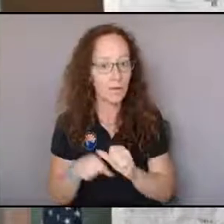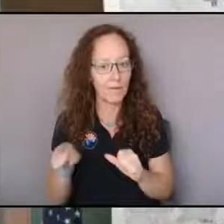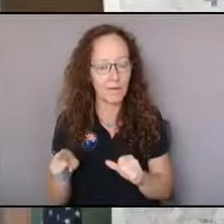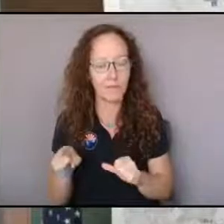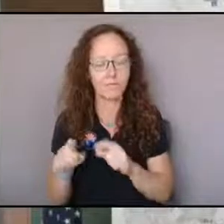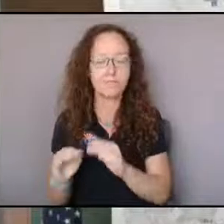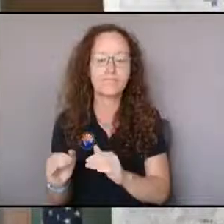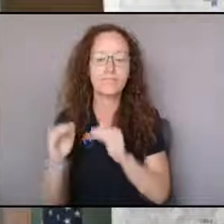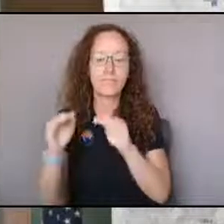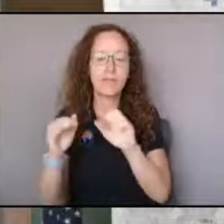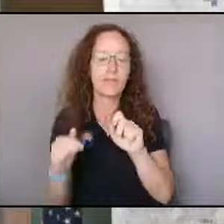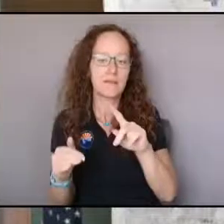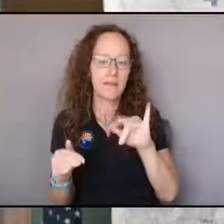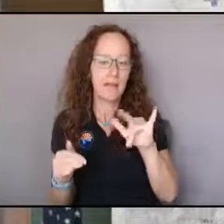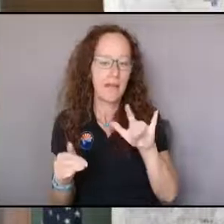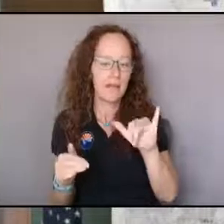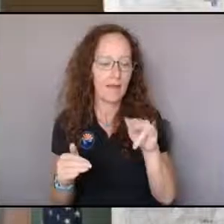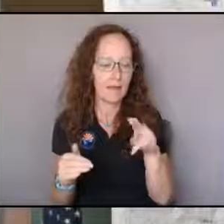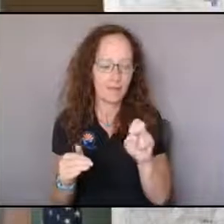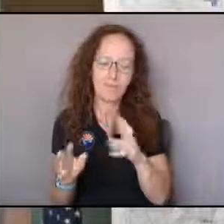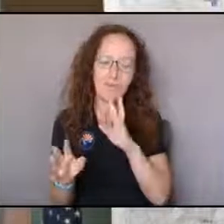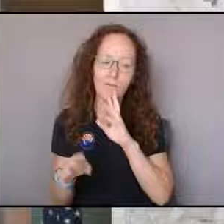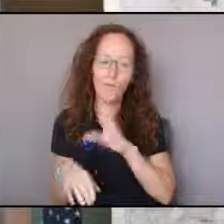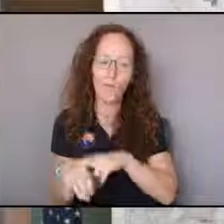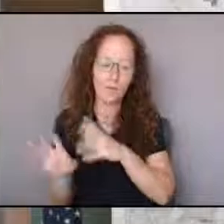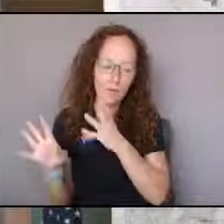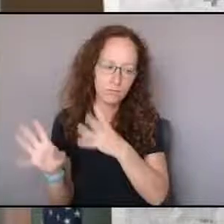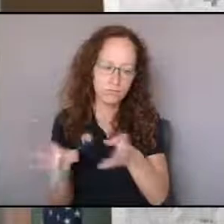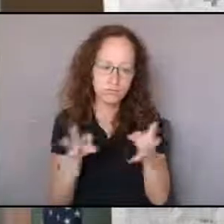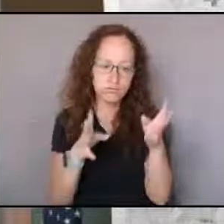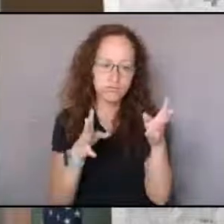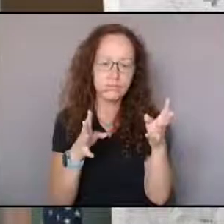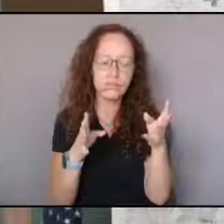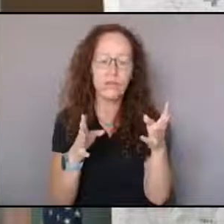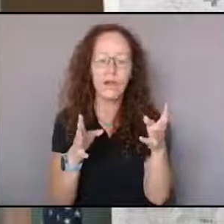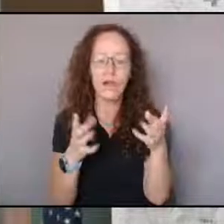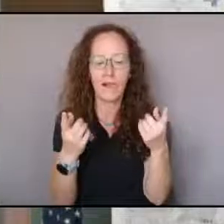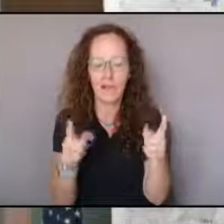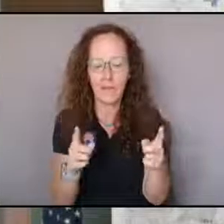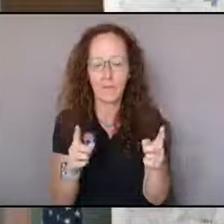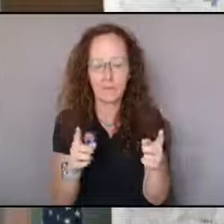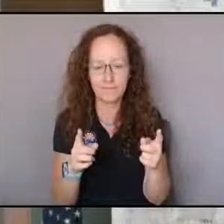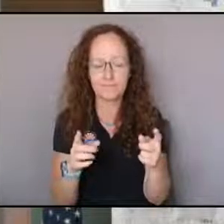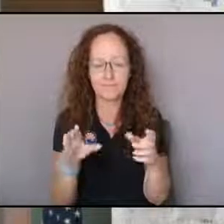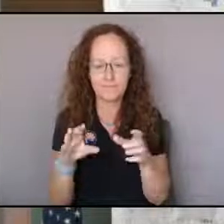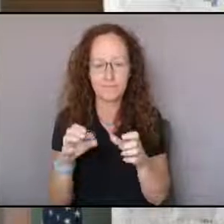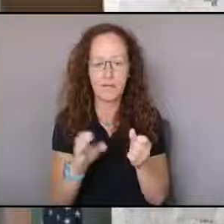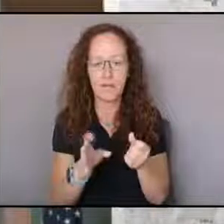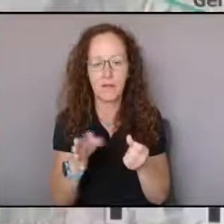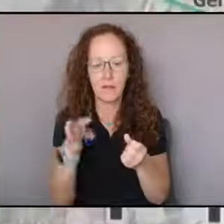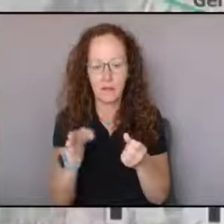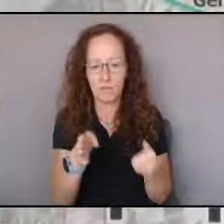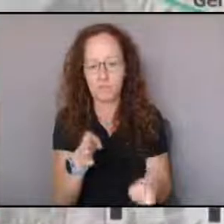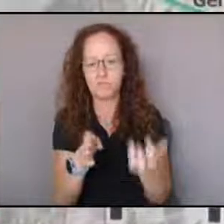THERE. COMING ALONG SKYLINE, THE WINDS PICKED UP. THERE WAS A SLOP OVER.